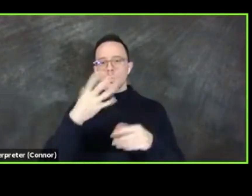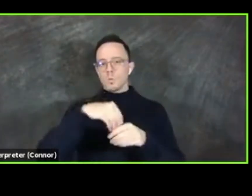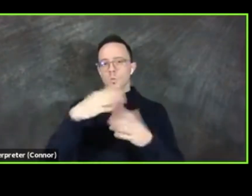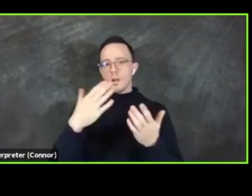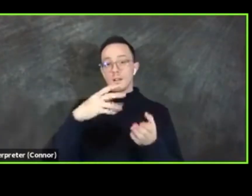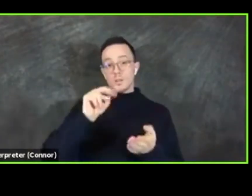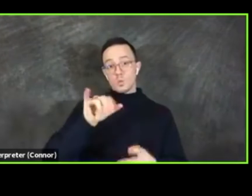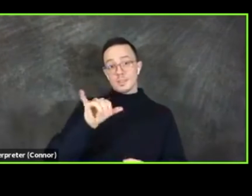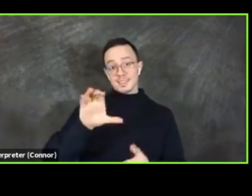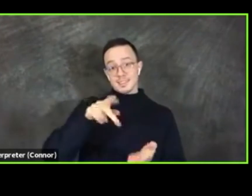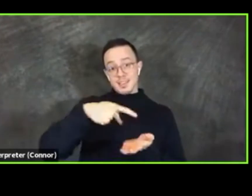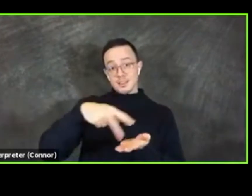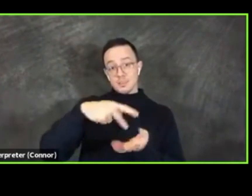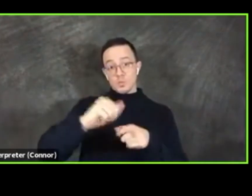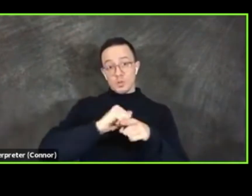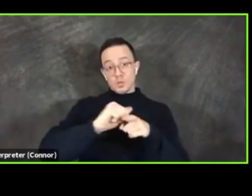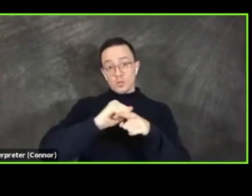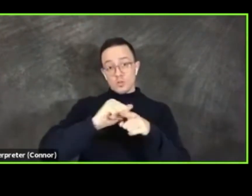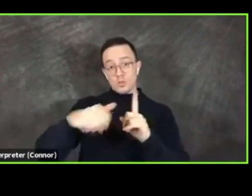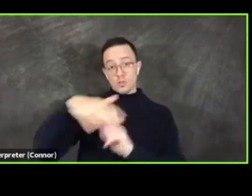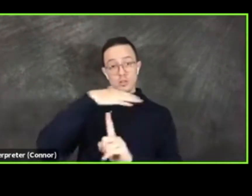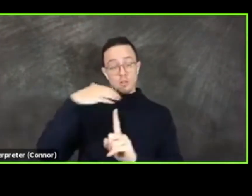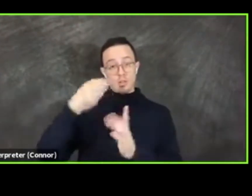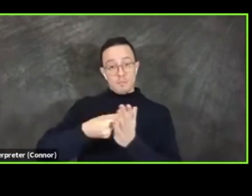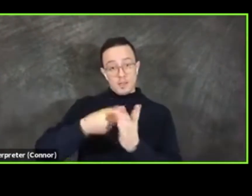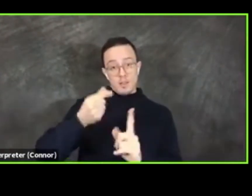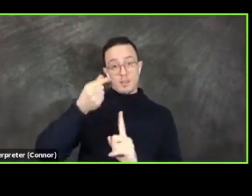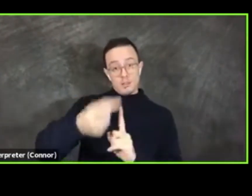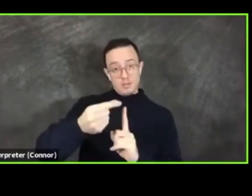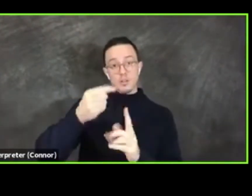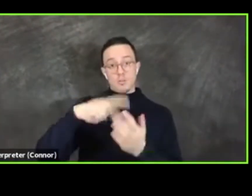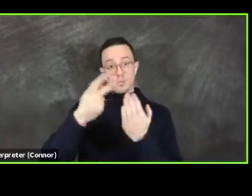PROGRAM, MADE POSSIBLE BY THE ANDREW W. MELLON FOUNDATION, TO MAKE AFFORDABLE REHEARSAL